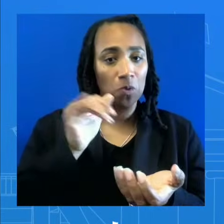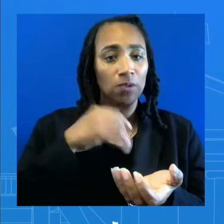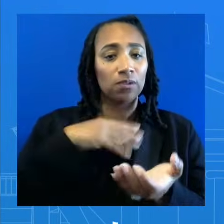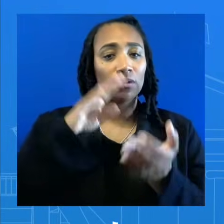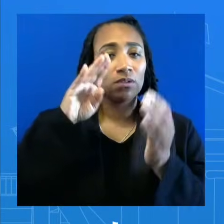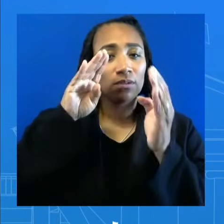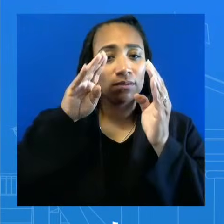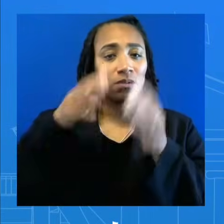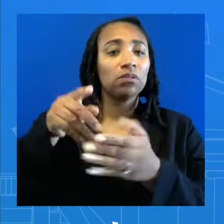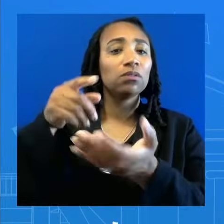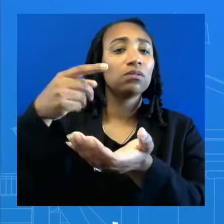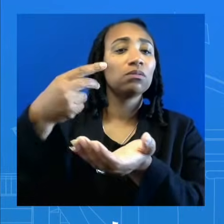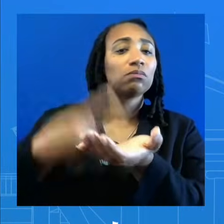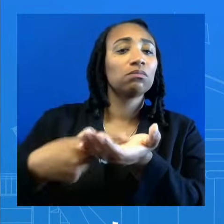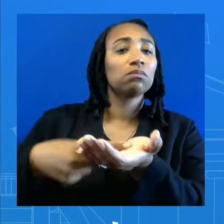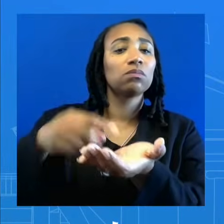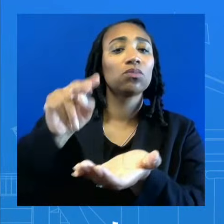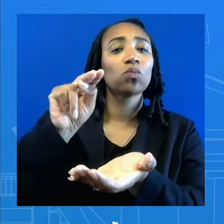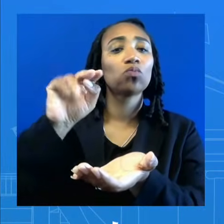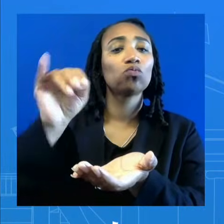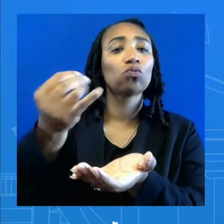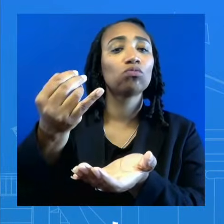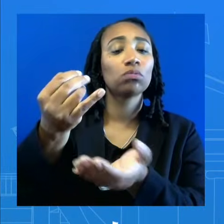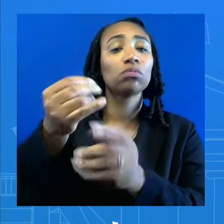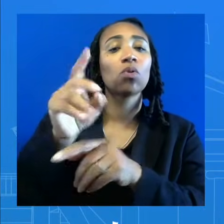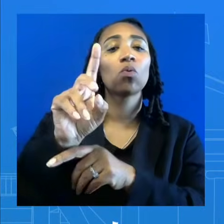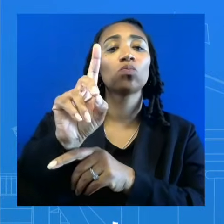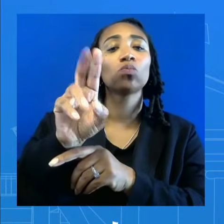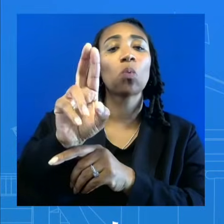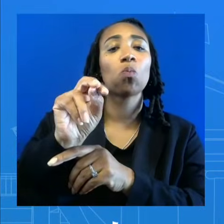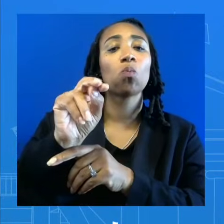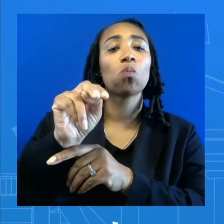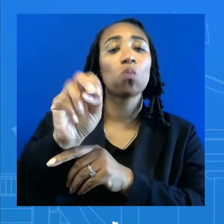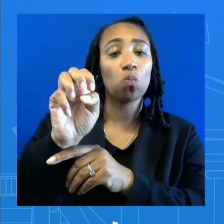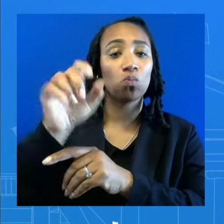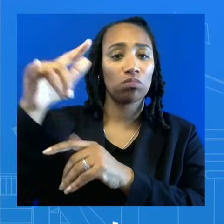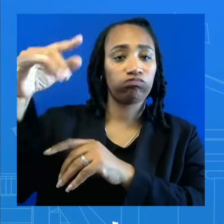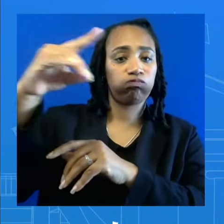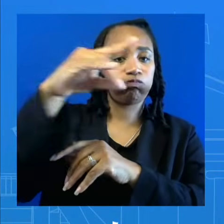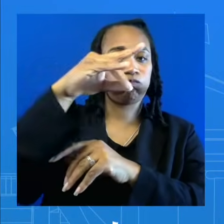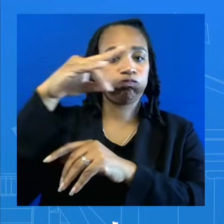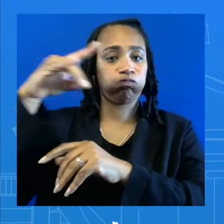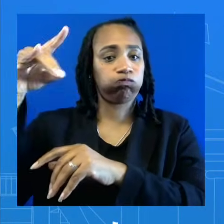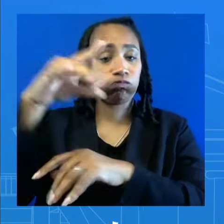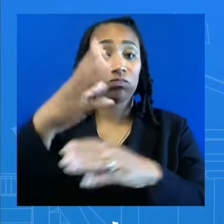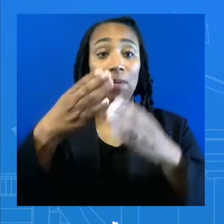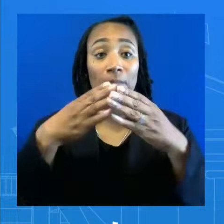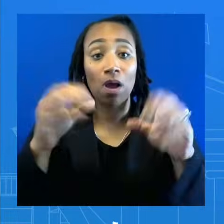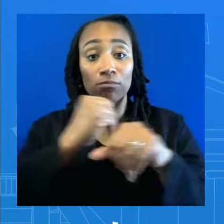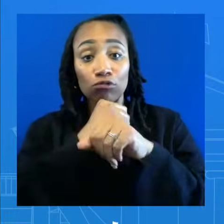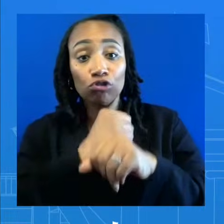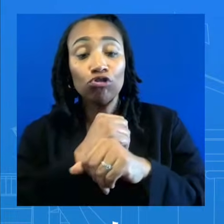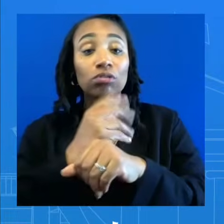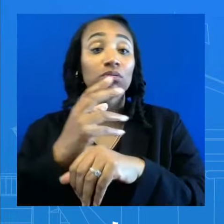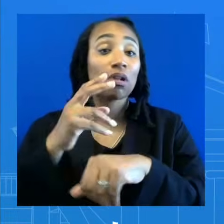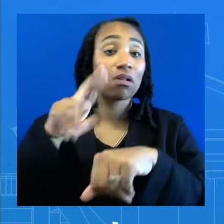or a public safety threat or have a foreign nexus. The Department of Homeland Security and the FBI